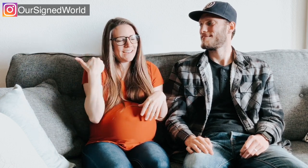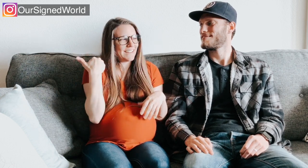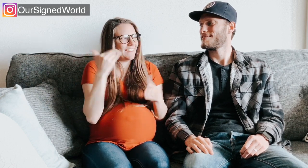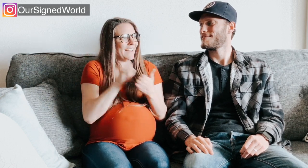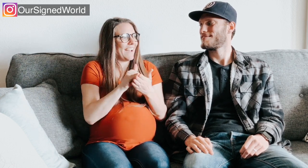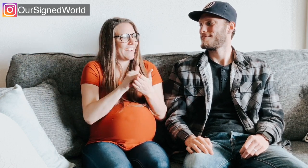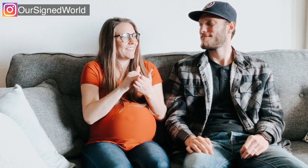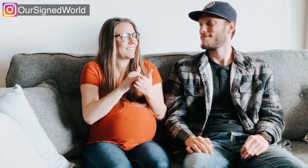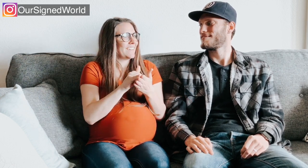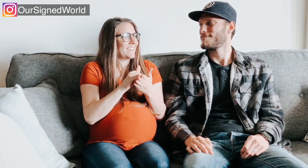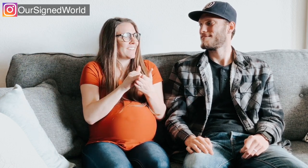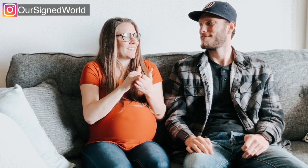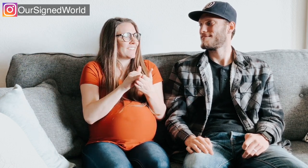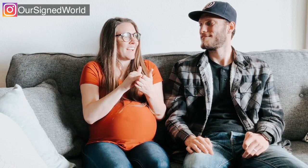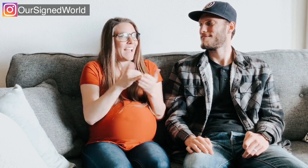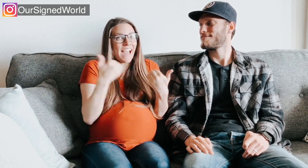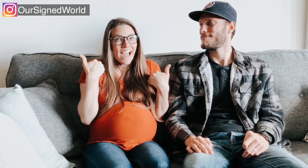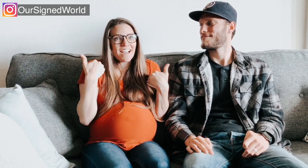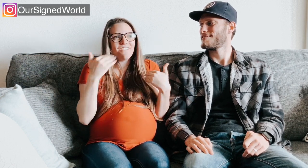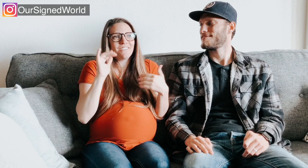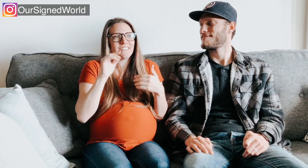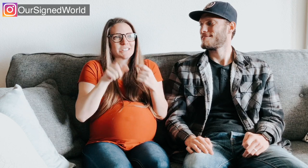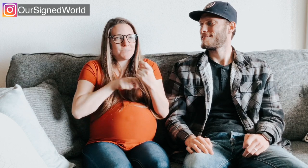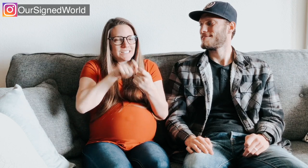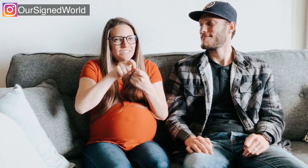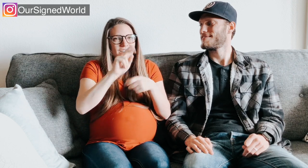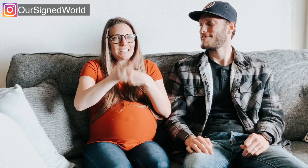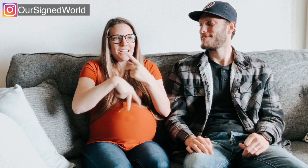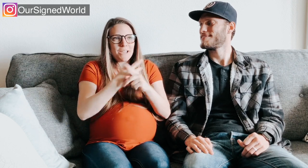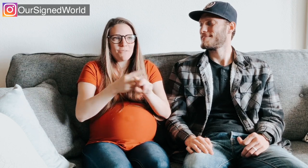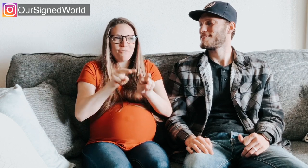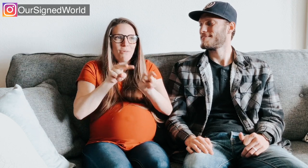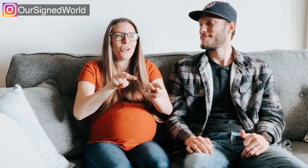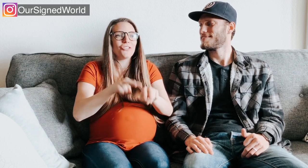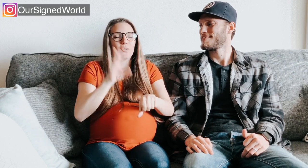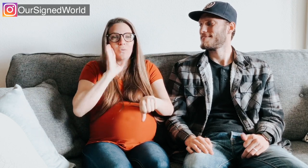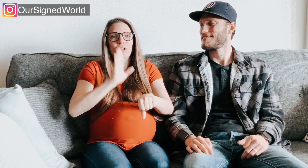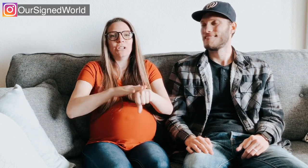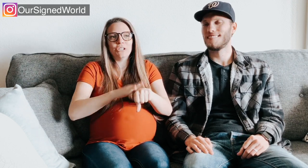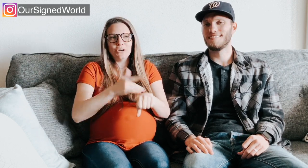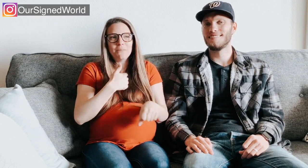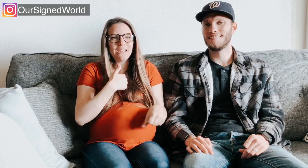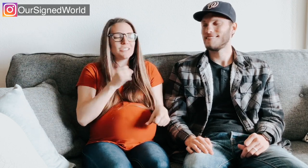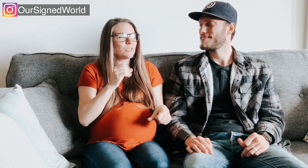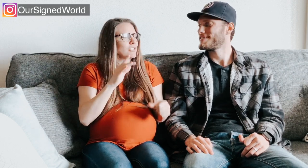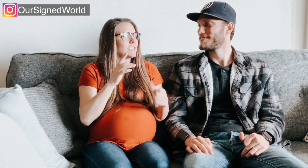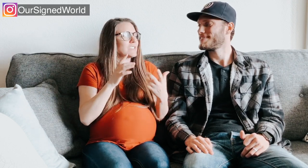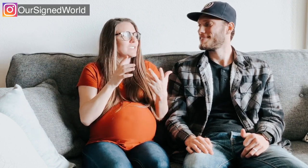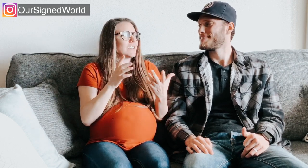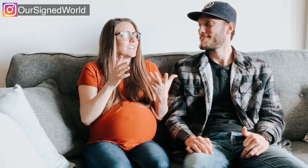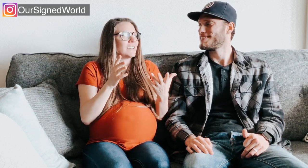Or if I do start to worry, I can be reminded, that, I have this monitor that will alert me.